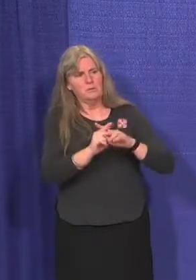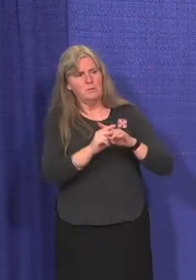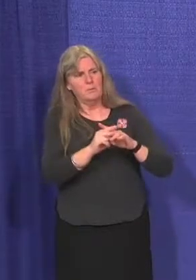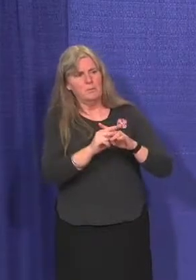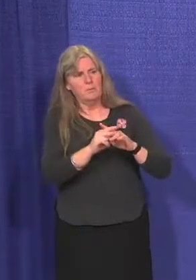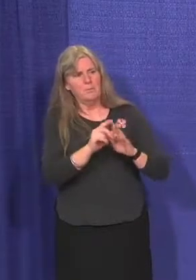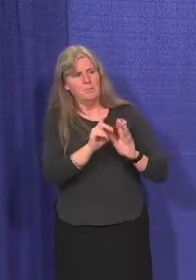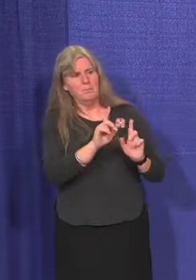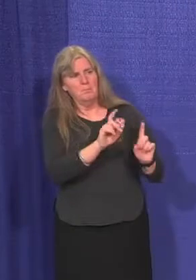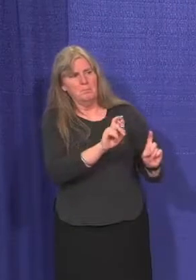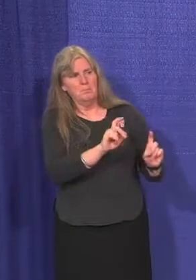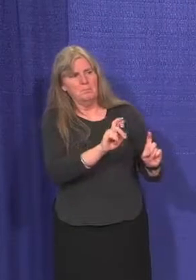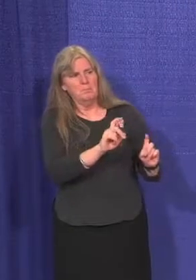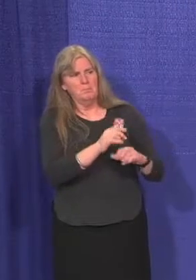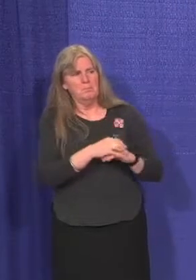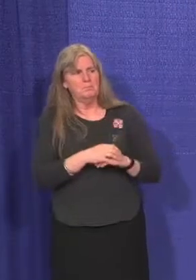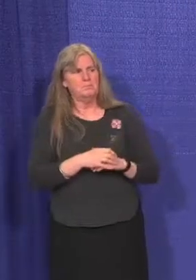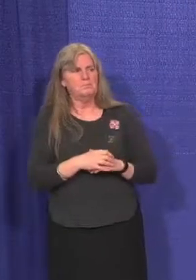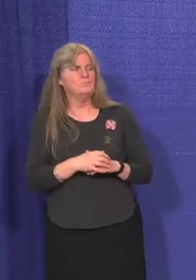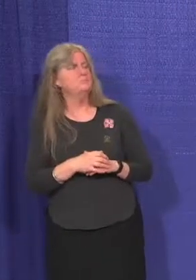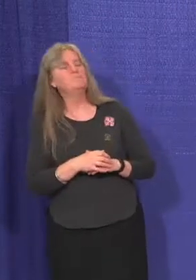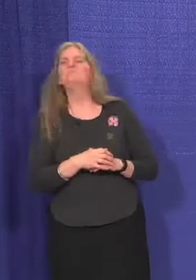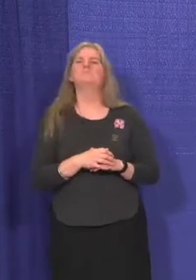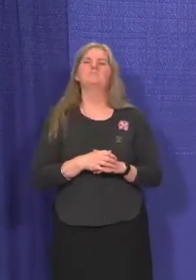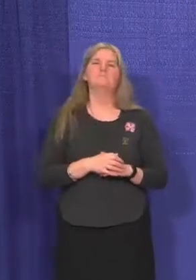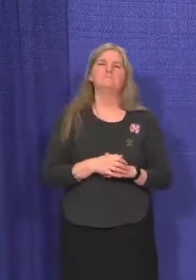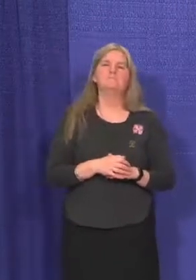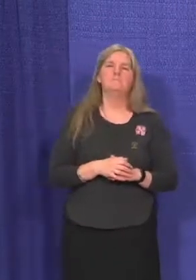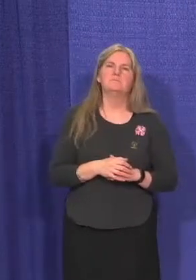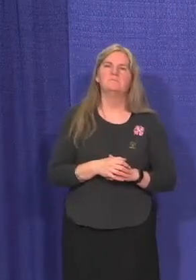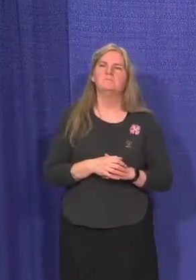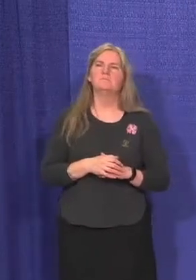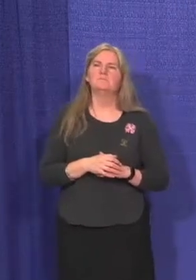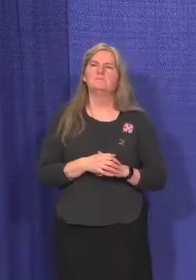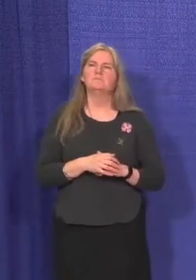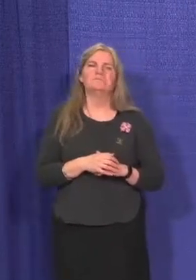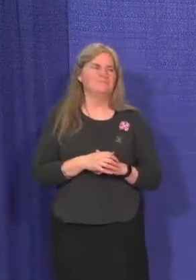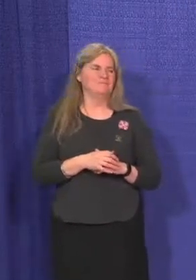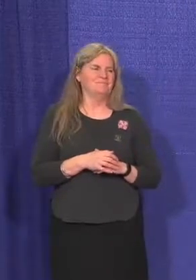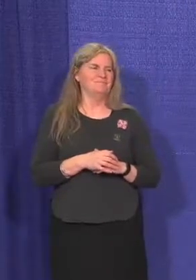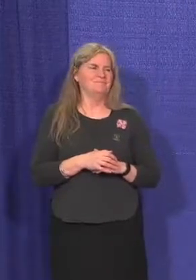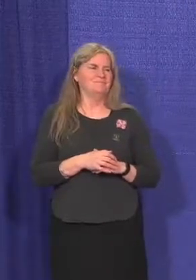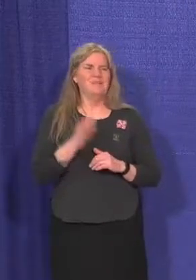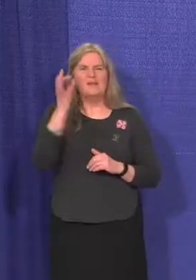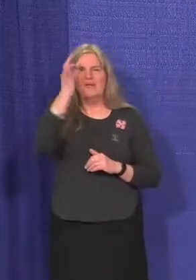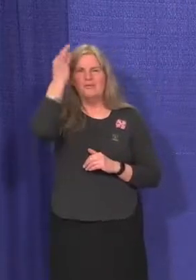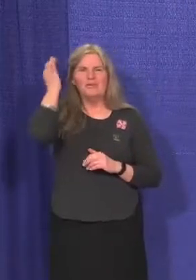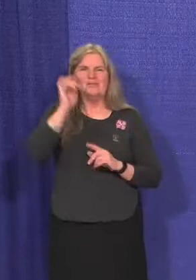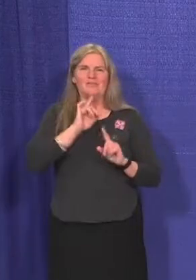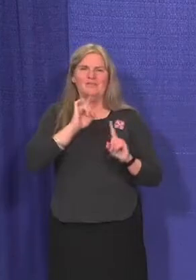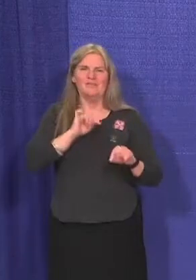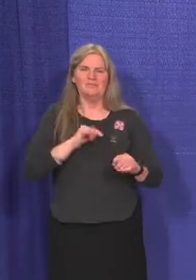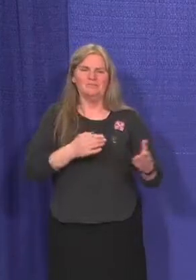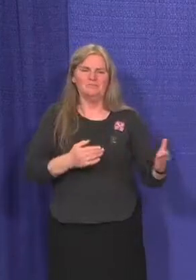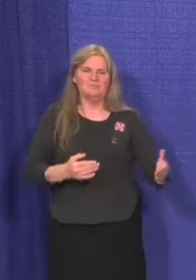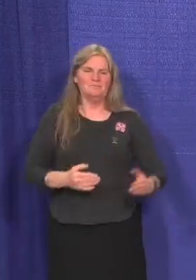appointment for a vaccination and can you also provide the number of doses that might have